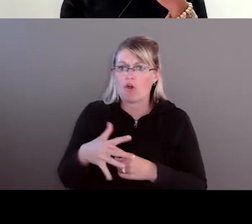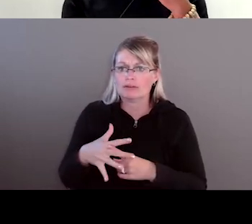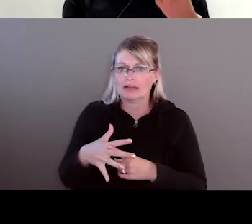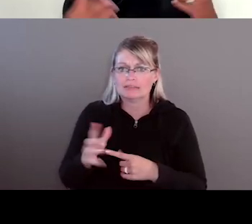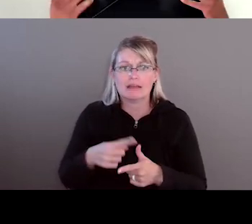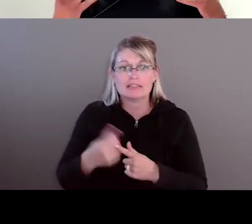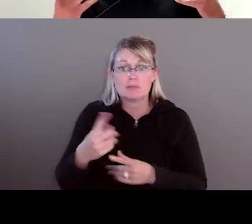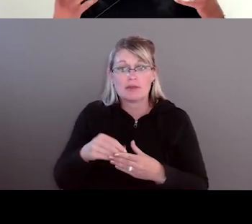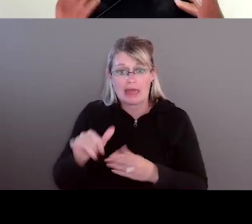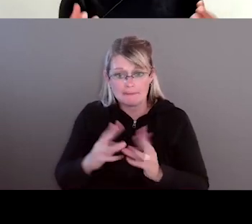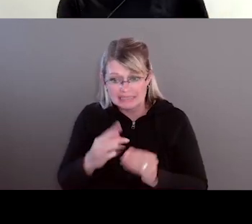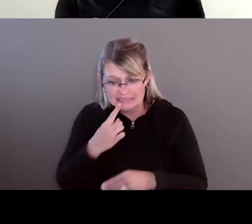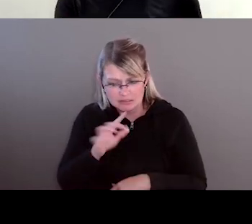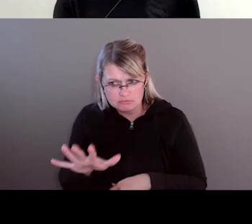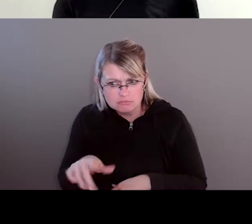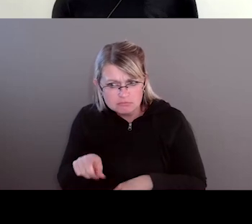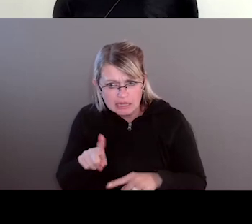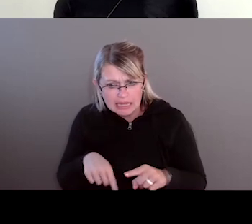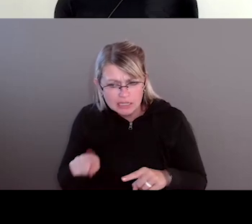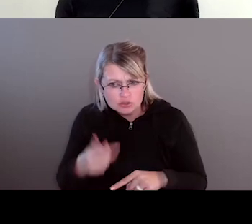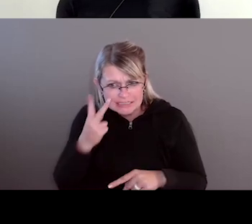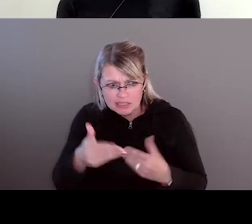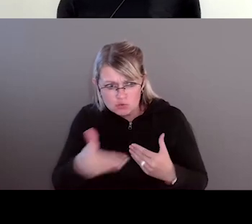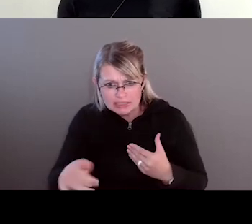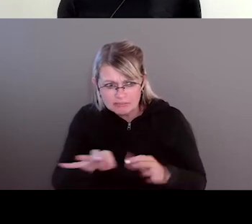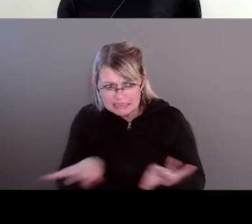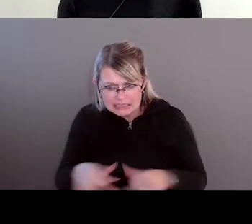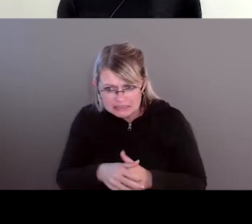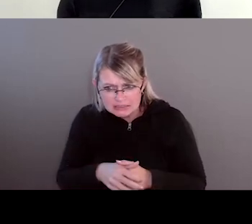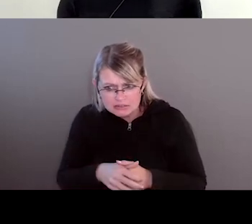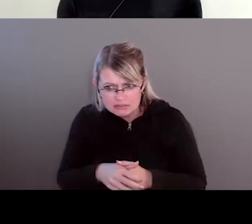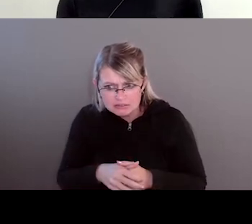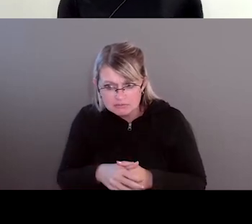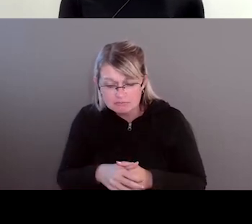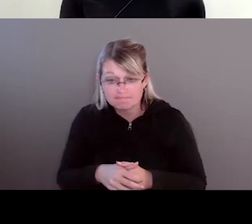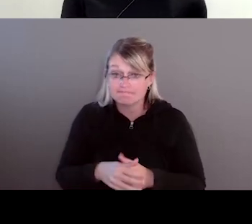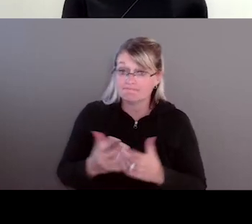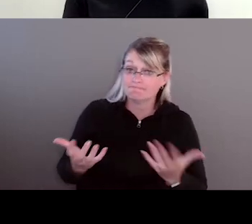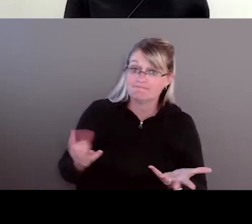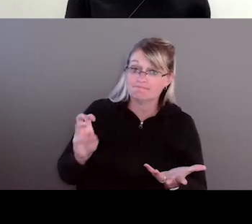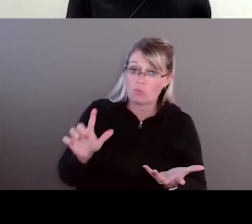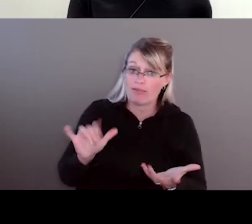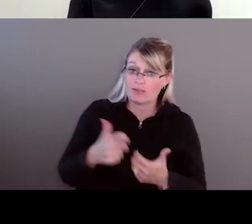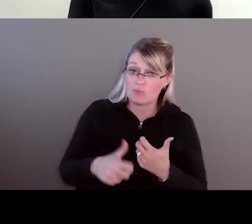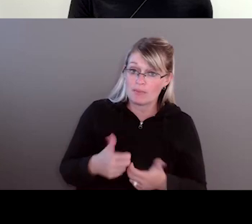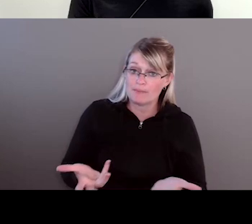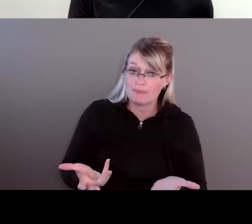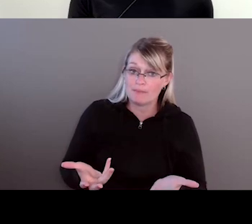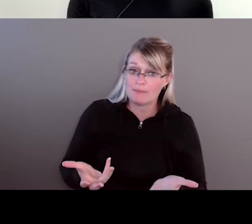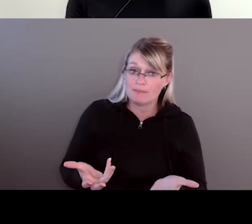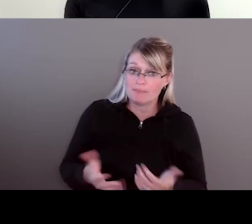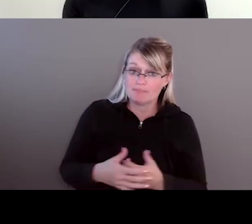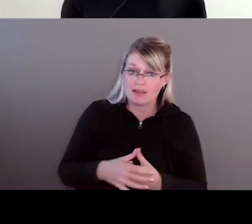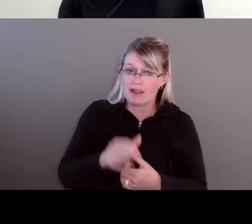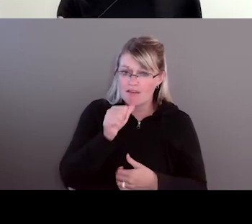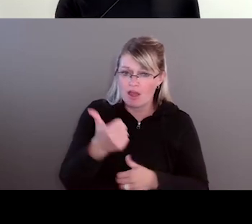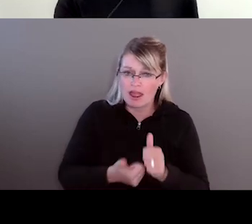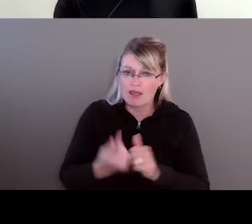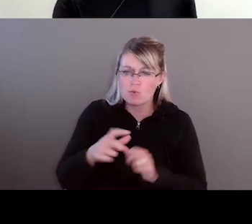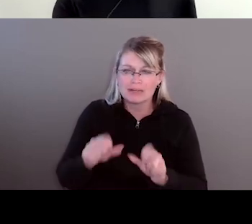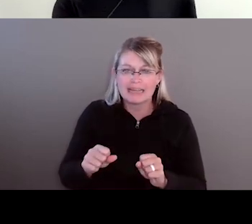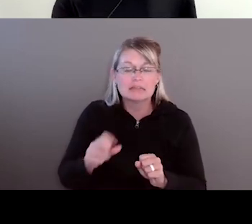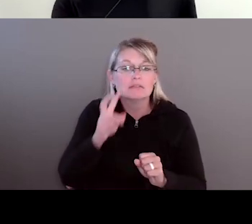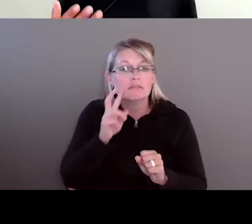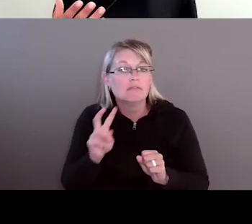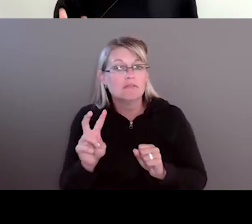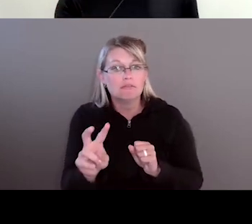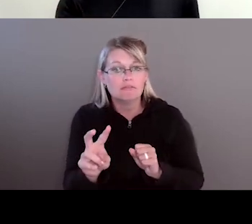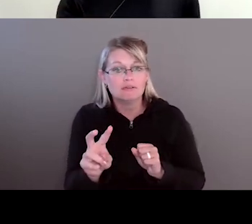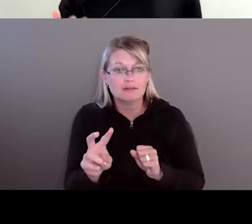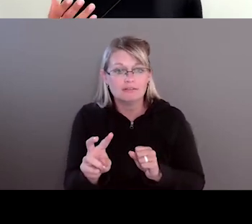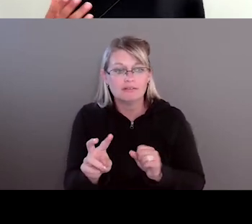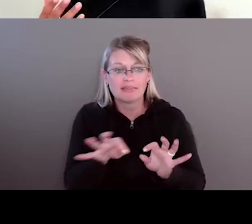meetings said can they do see the rest? That's the problem -- not everyone can perceive sentence that